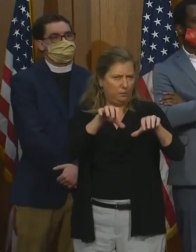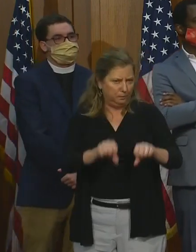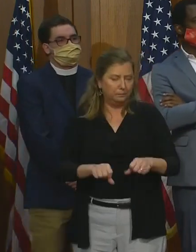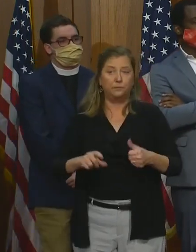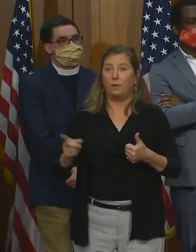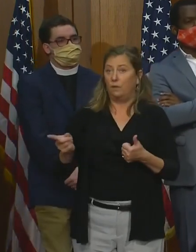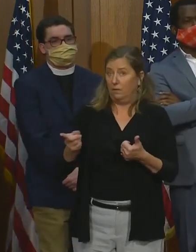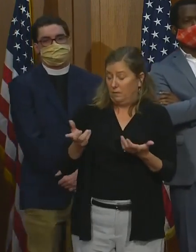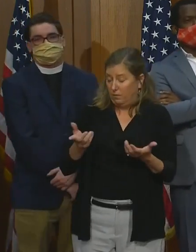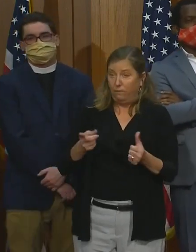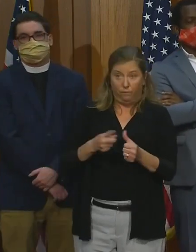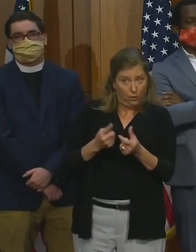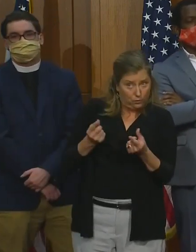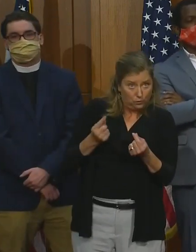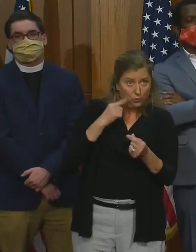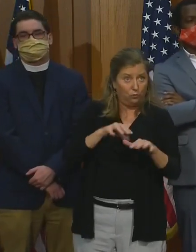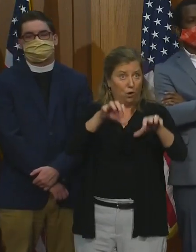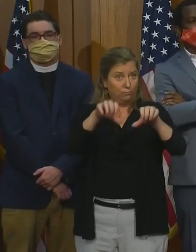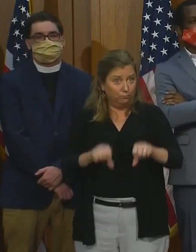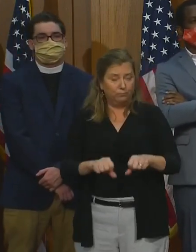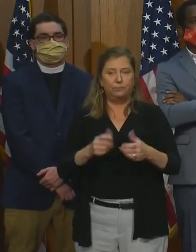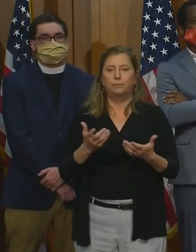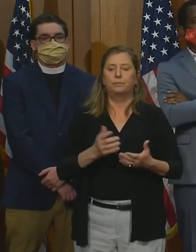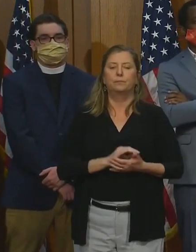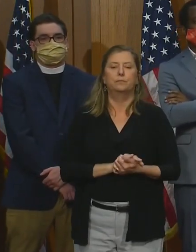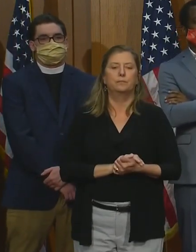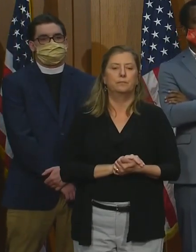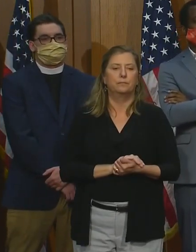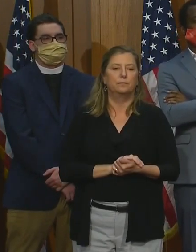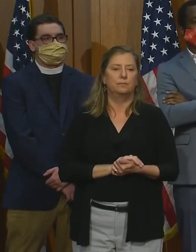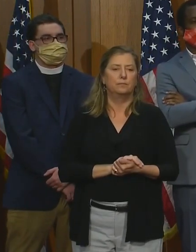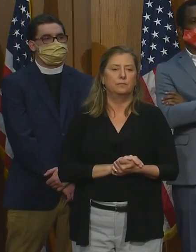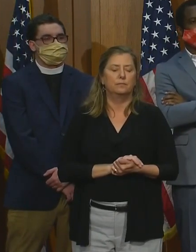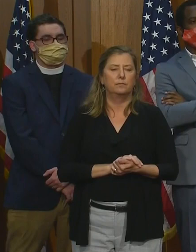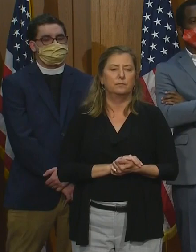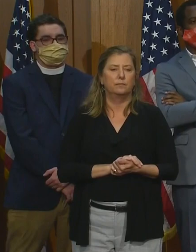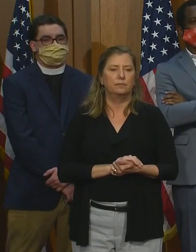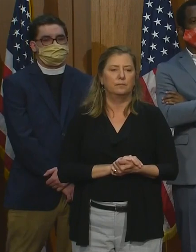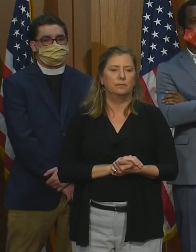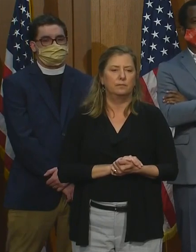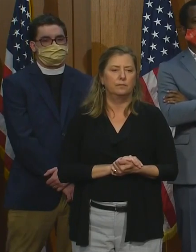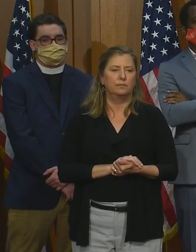IS- THIS STEP WISE FASHION IN THE FIRST STEP OF REMOVING THAT